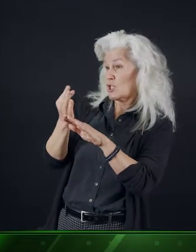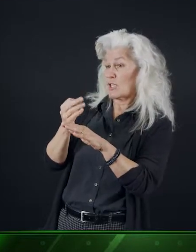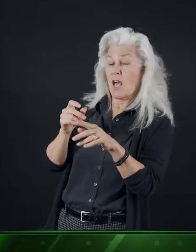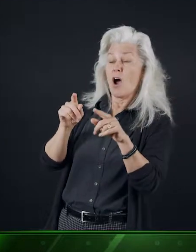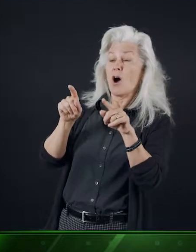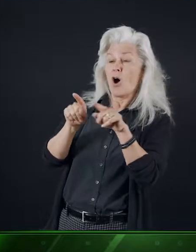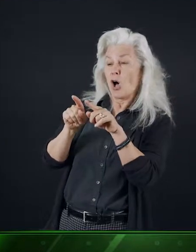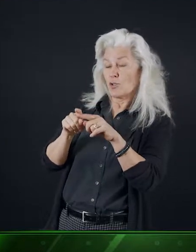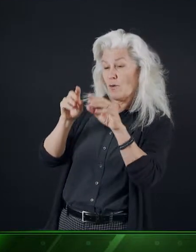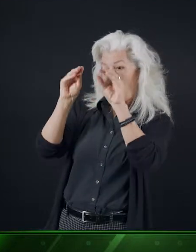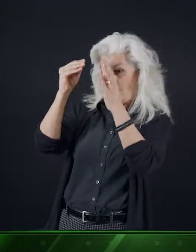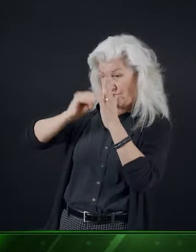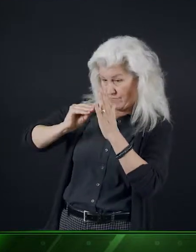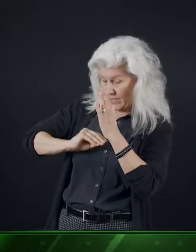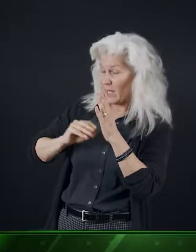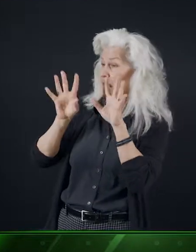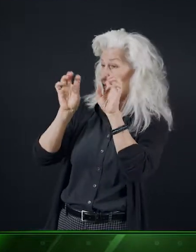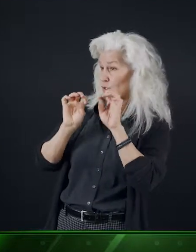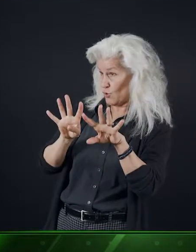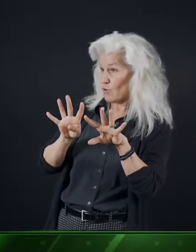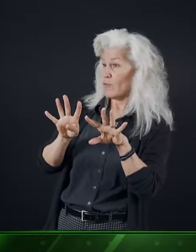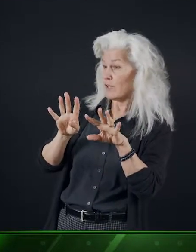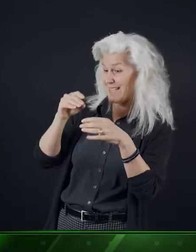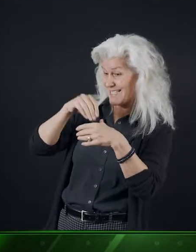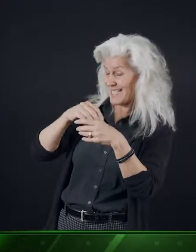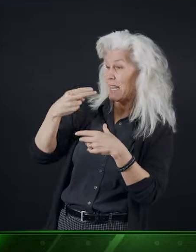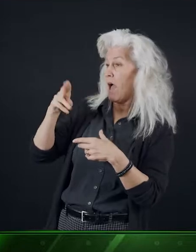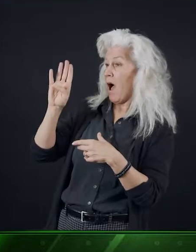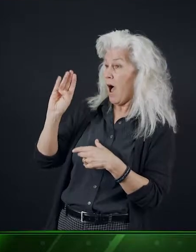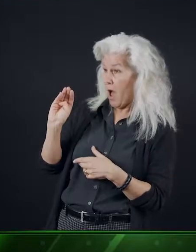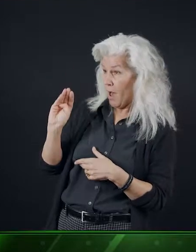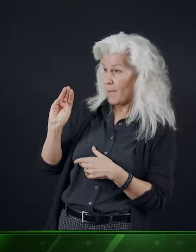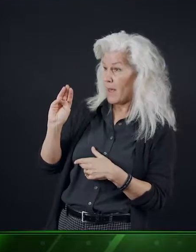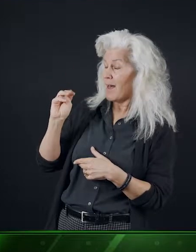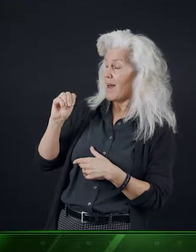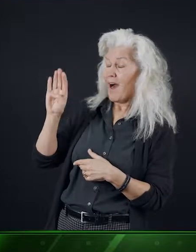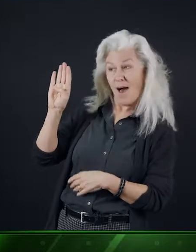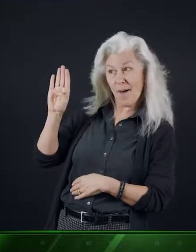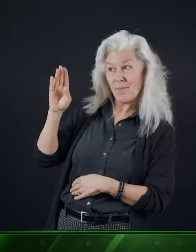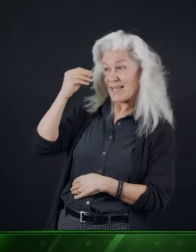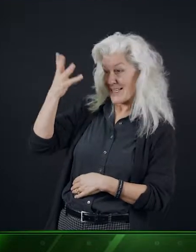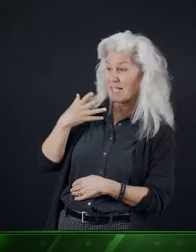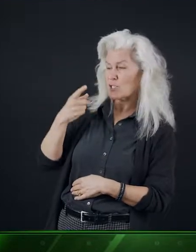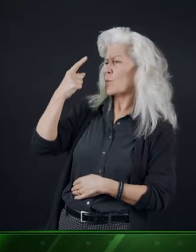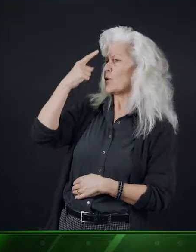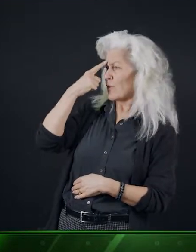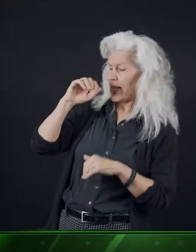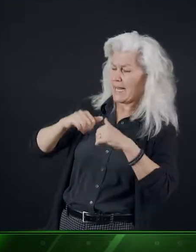That sounds super. And as an Insider myself, I'm genuinely pretty pumped to give it a try later today.